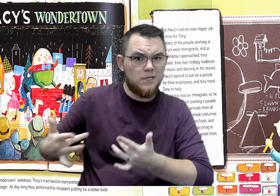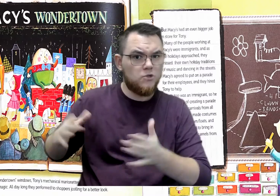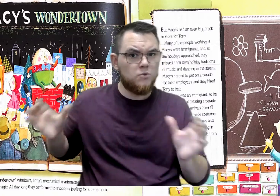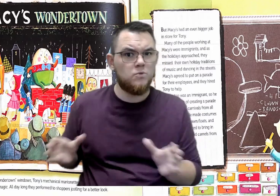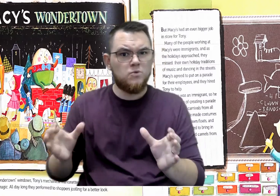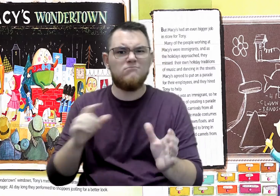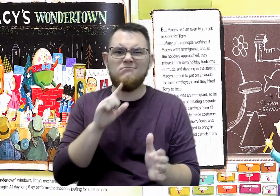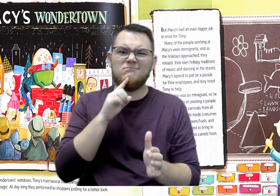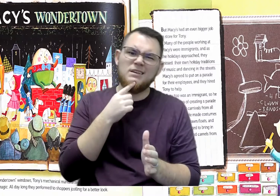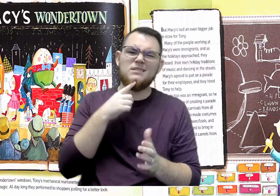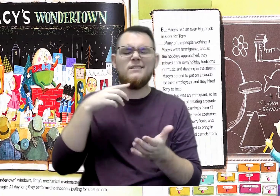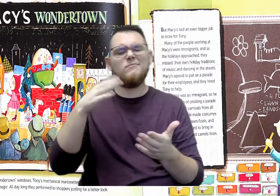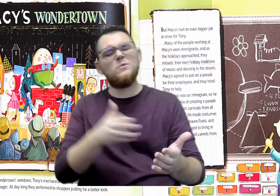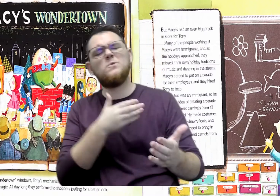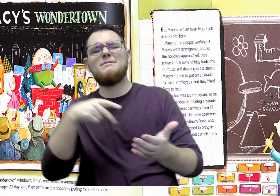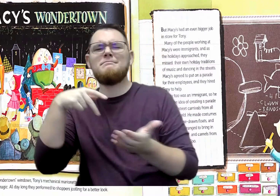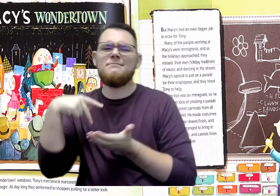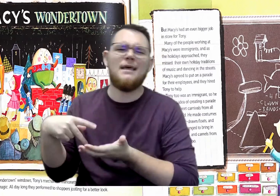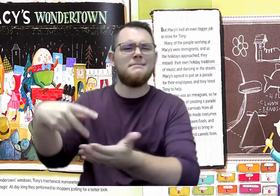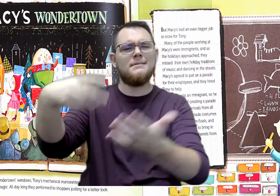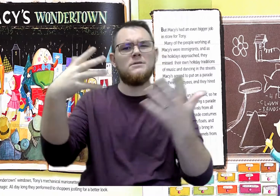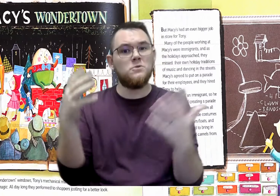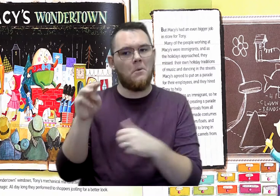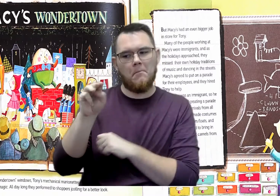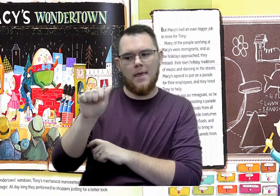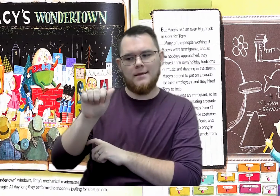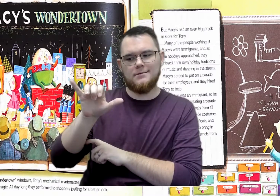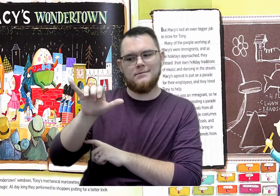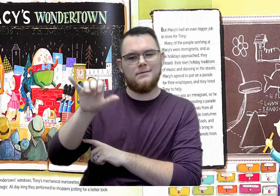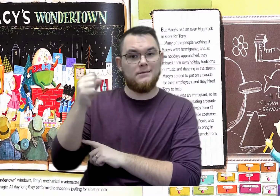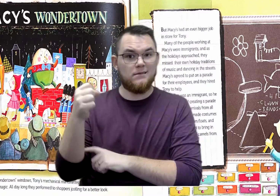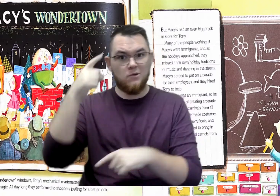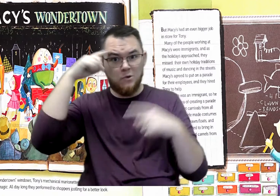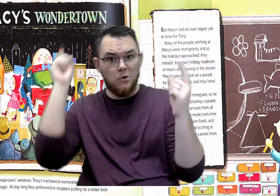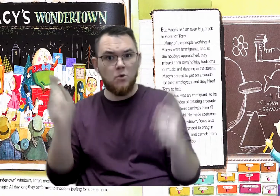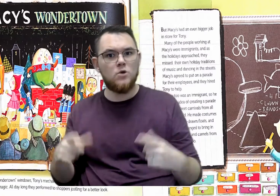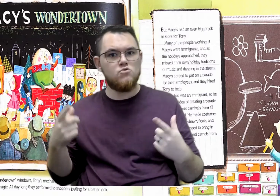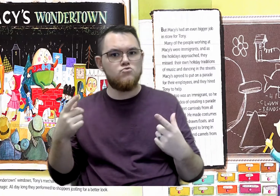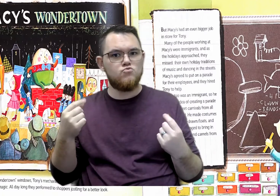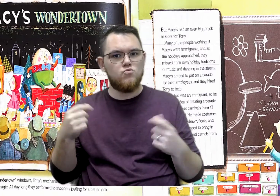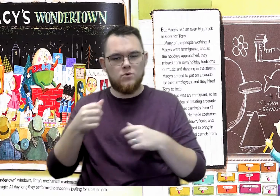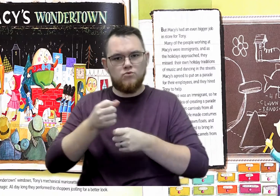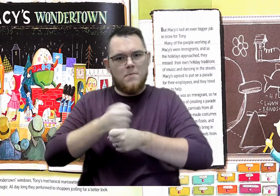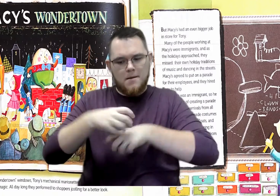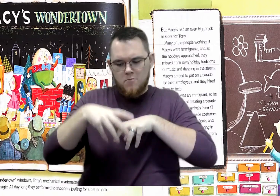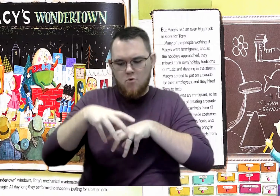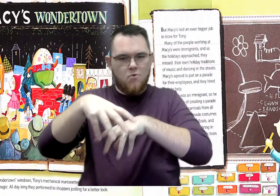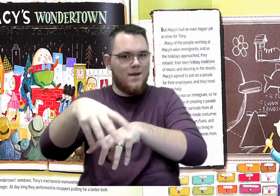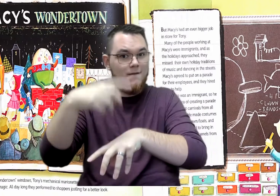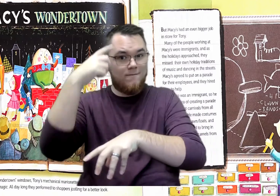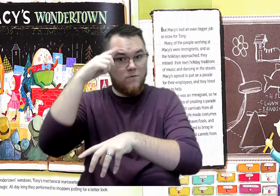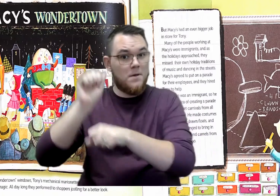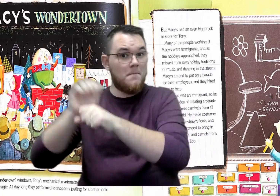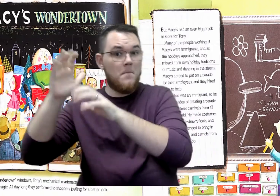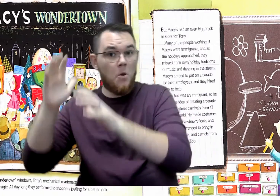Macy’s agreed to put on a parade for their employees, and they hired Tony to help.